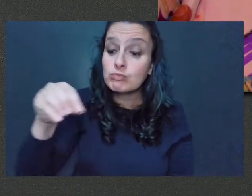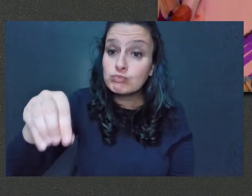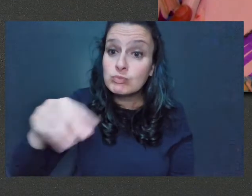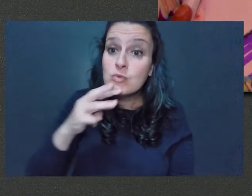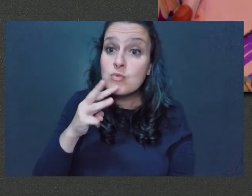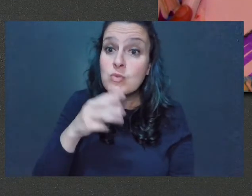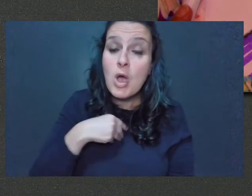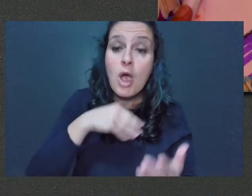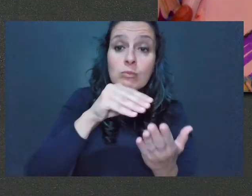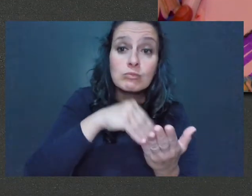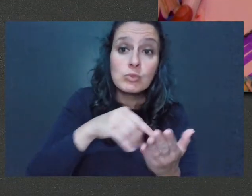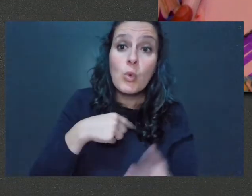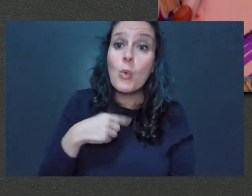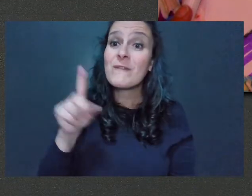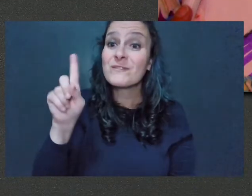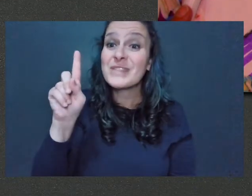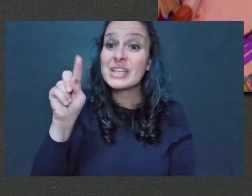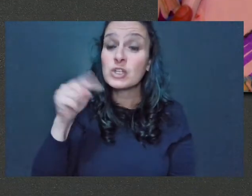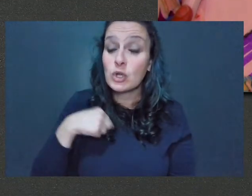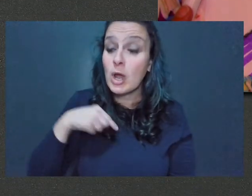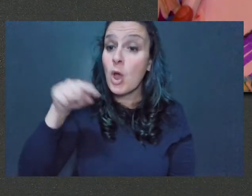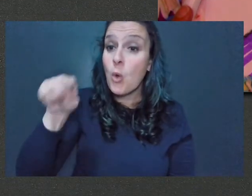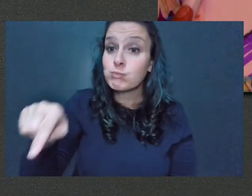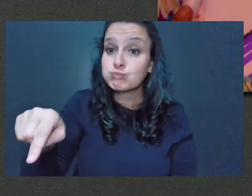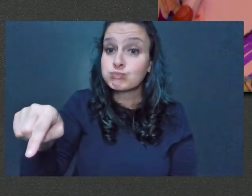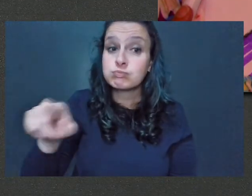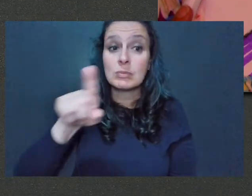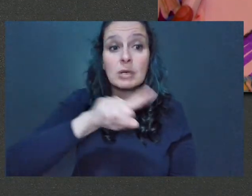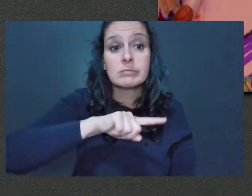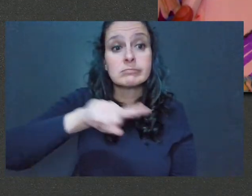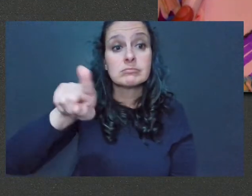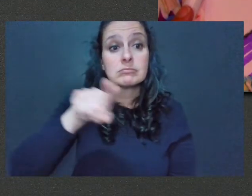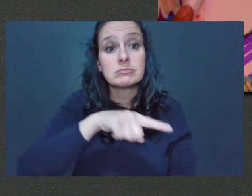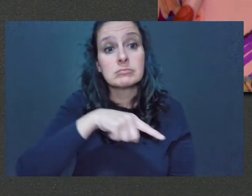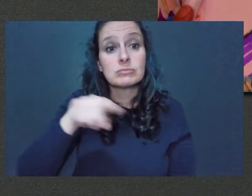And I'm just gonna use one finger. I'm just dipping one finger in there, let it,